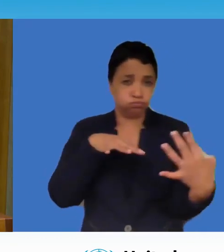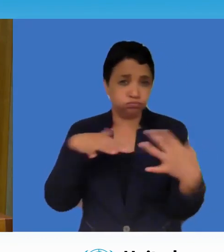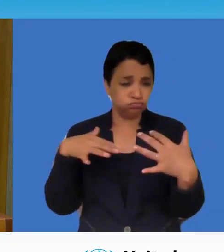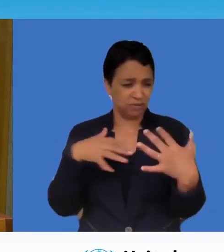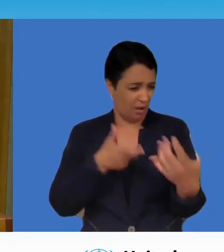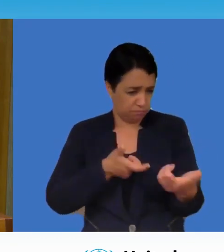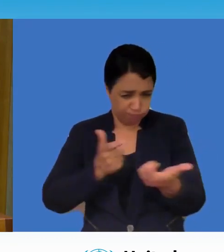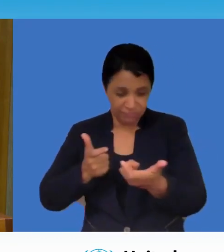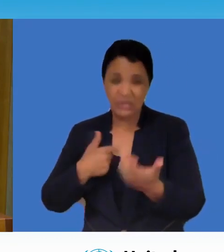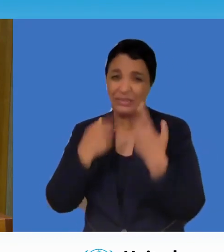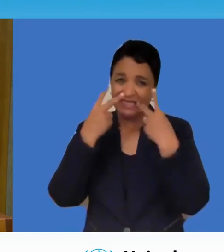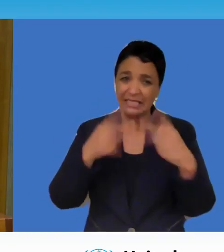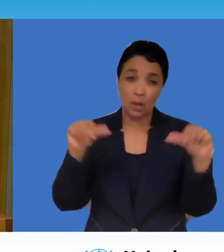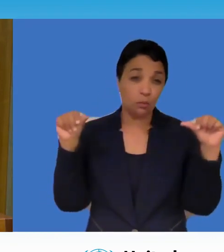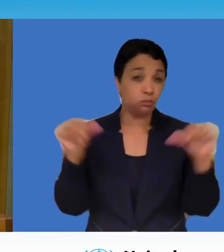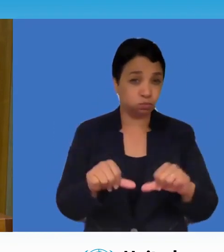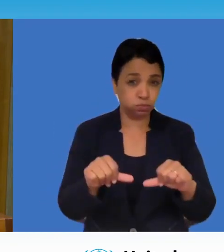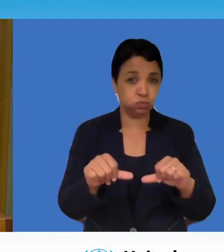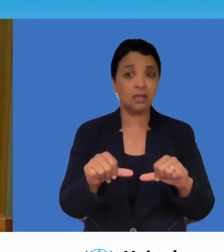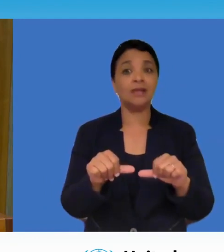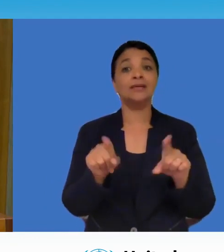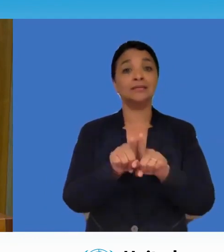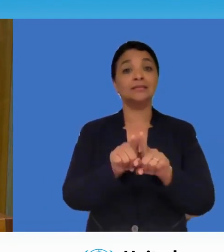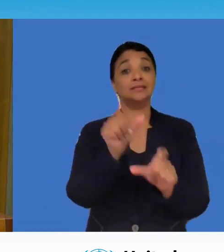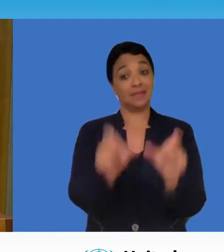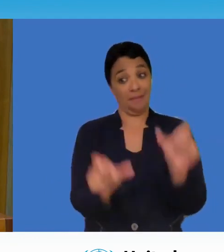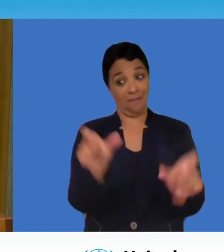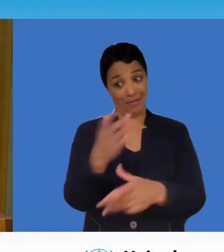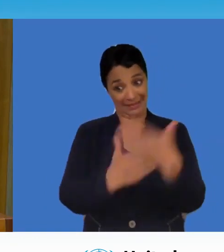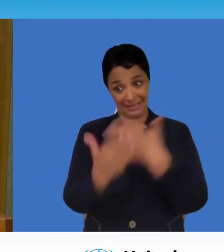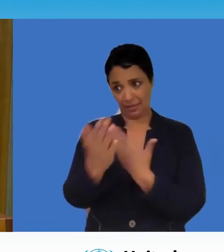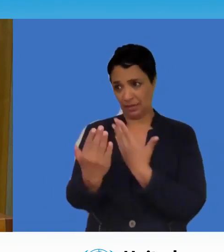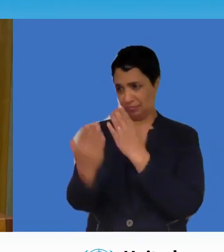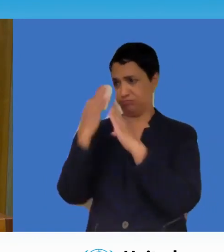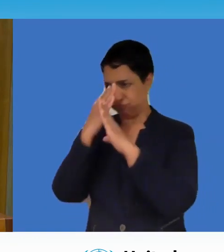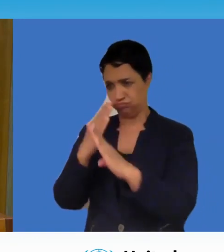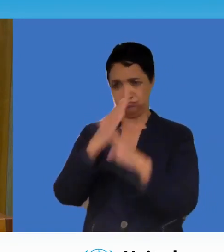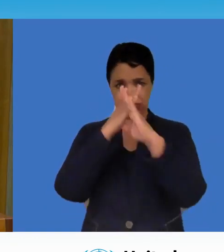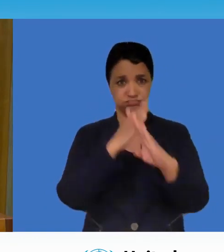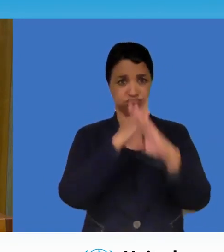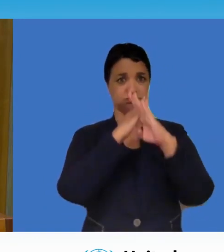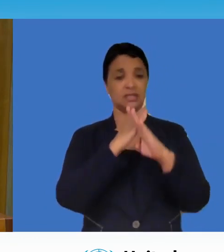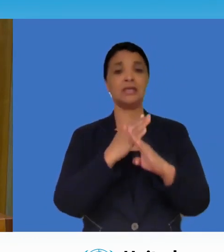conflict we see the impact of the difficulties that um people with disabilities face this is